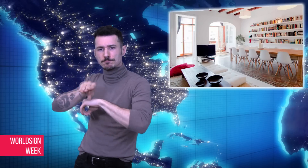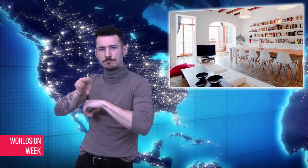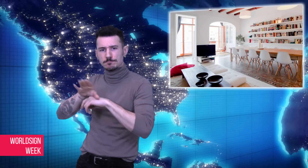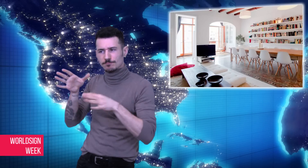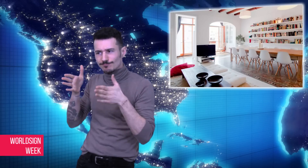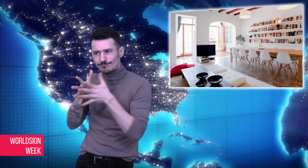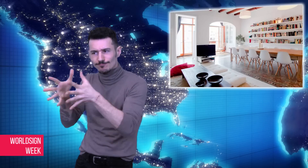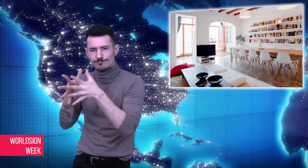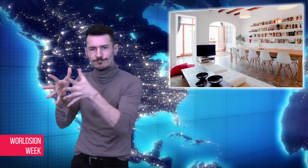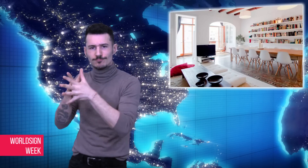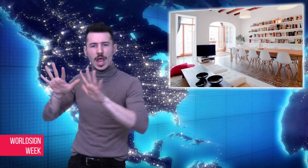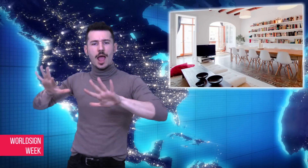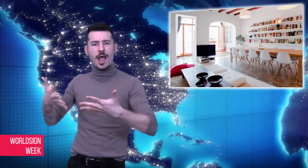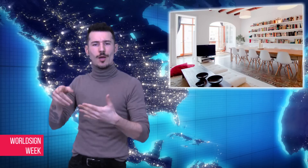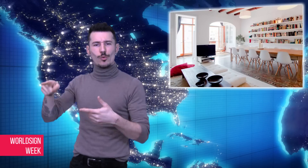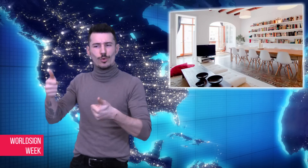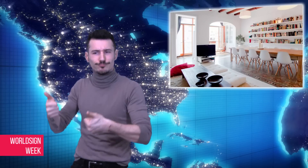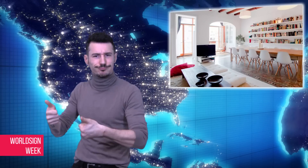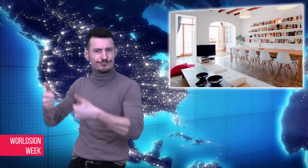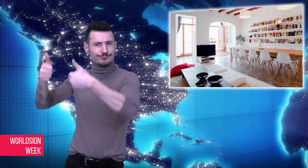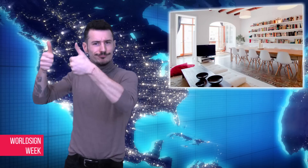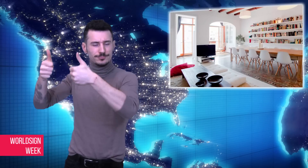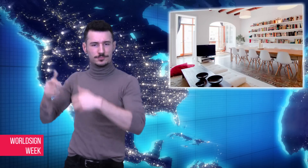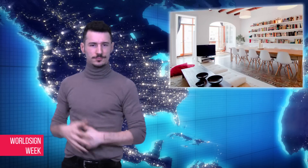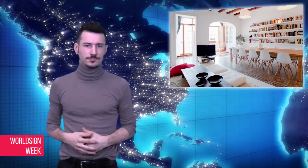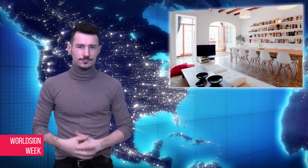advice for improvement.